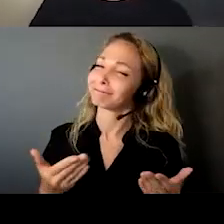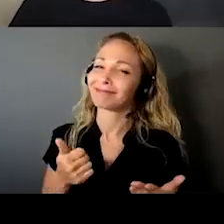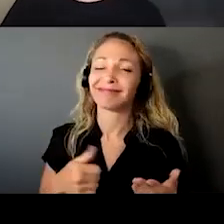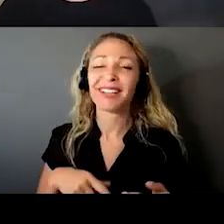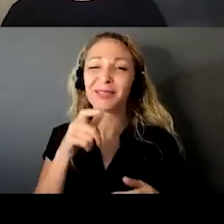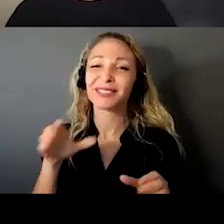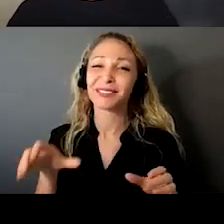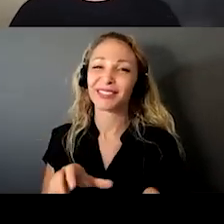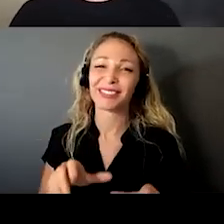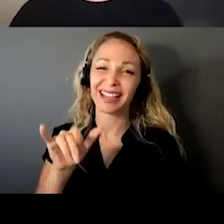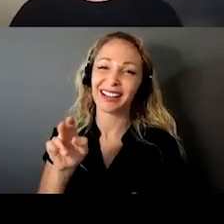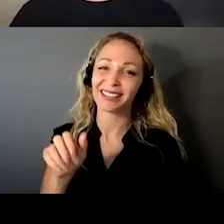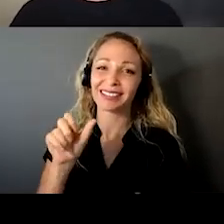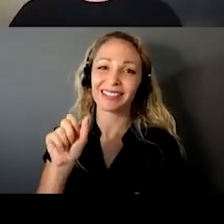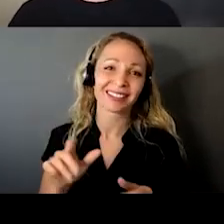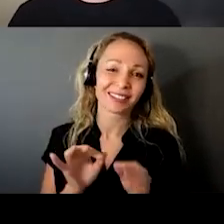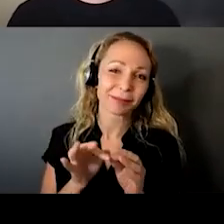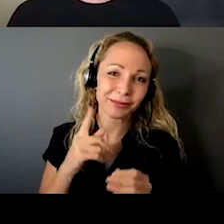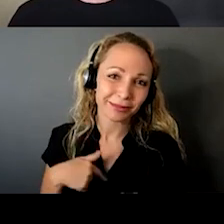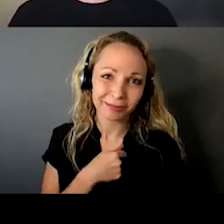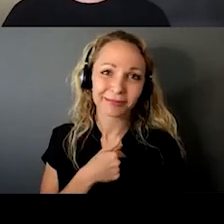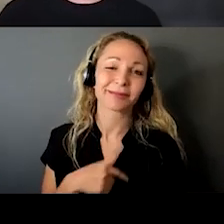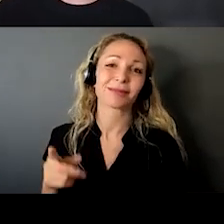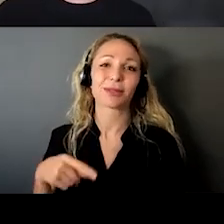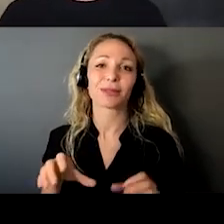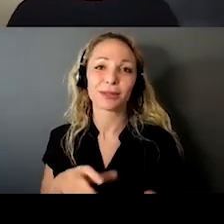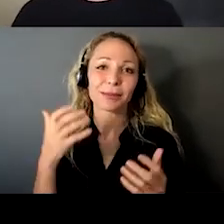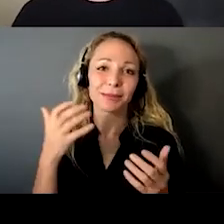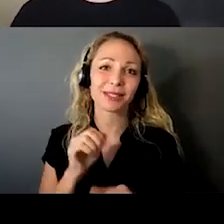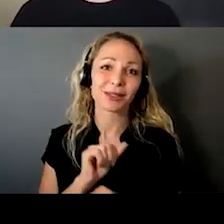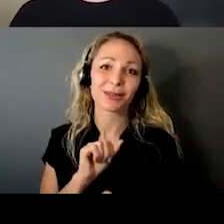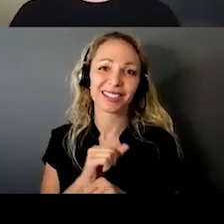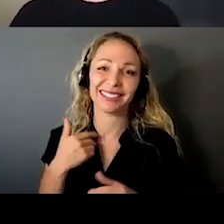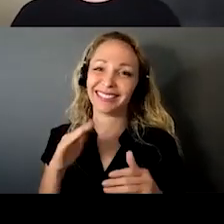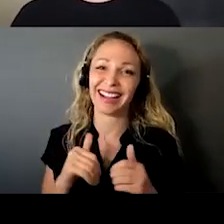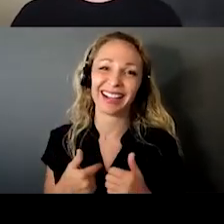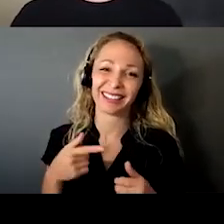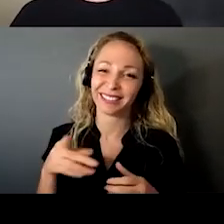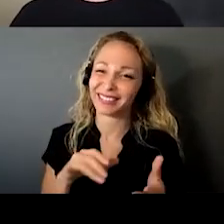DOING OUR LIVE ASL TRANSLATION AND THANK YOU FOR EVERYTHING.